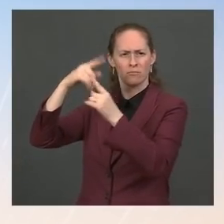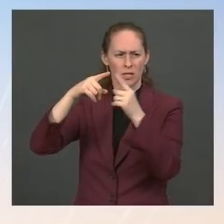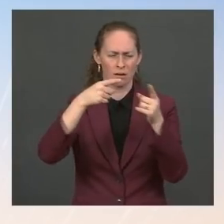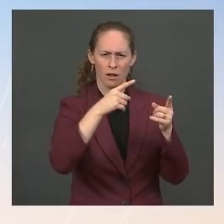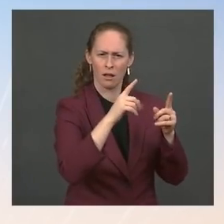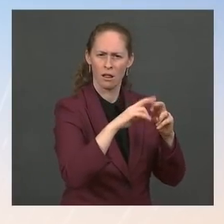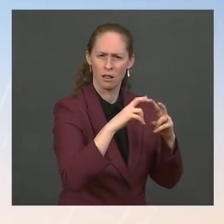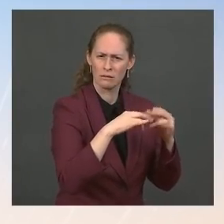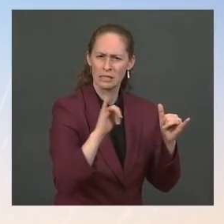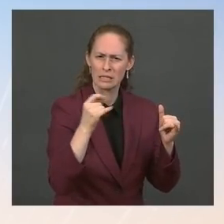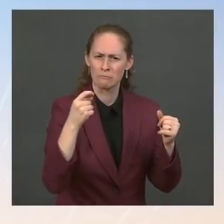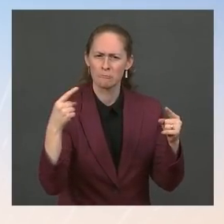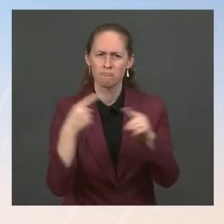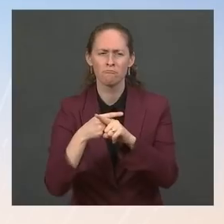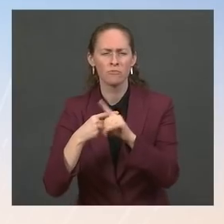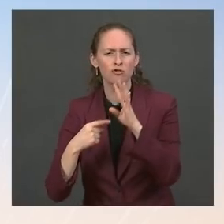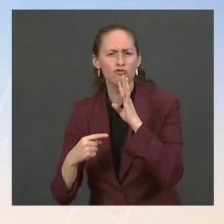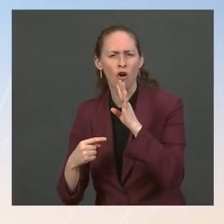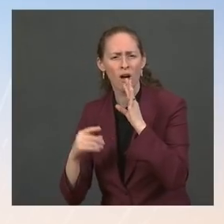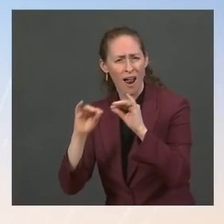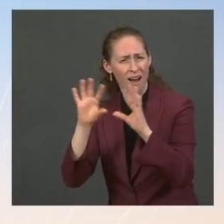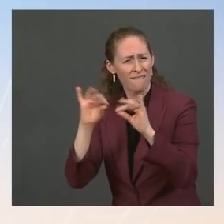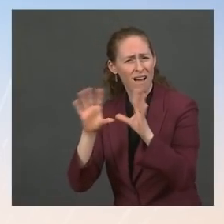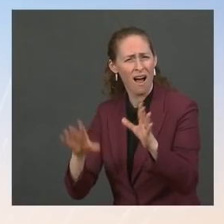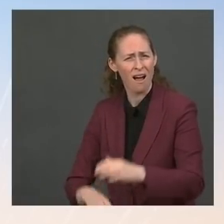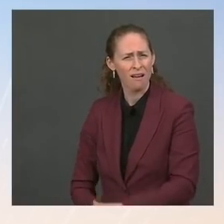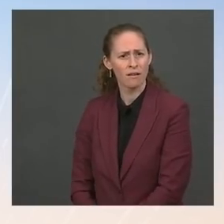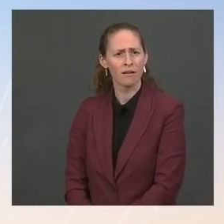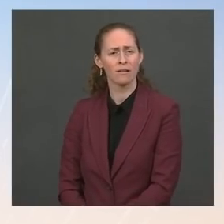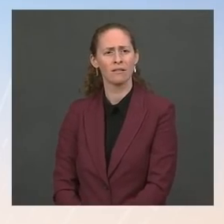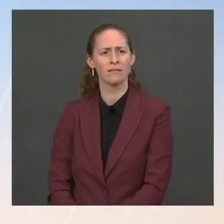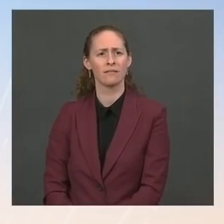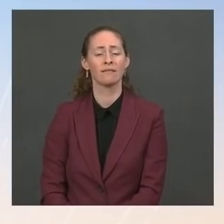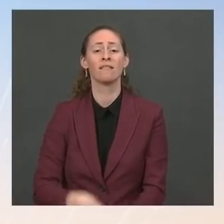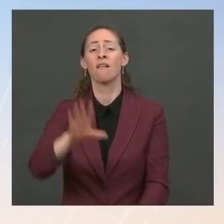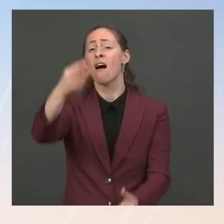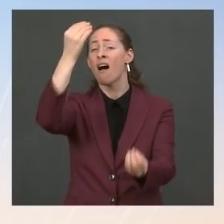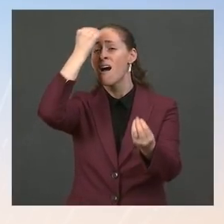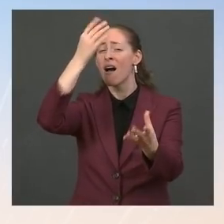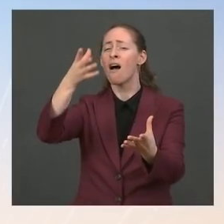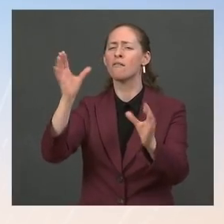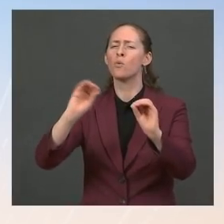it also showed that the average family with children making $75,000 to $100,000 per year